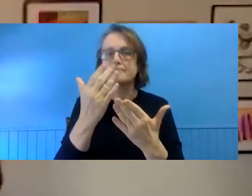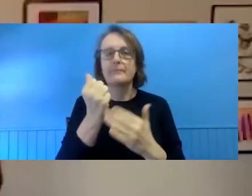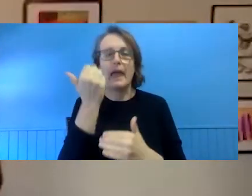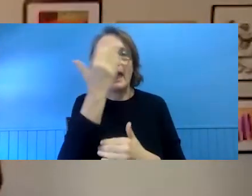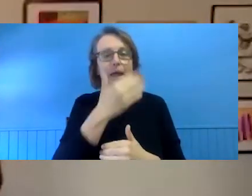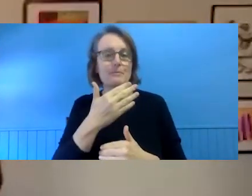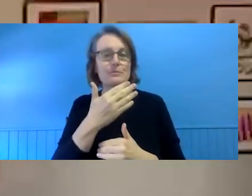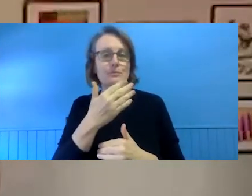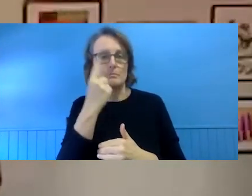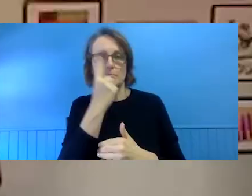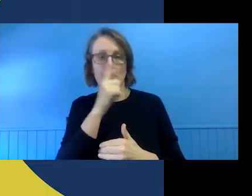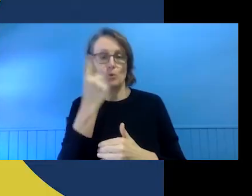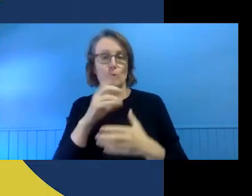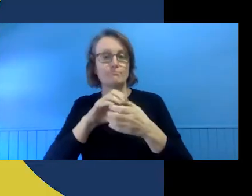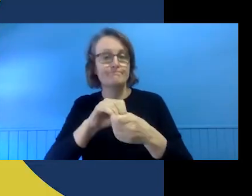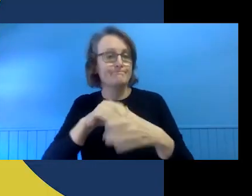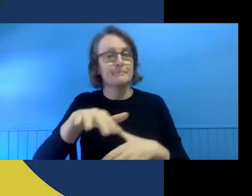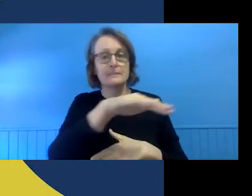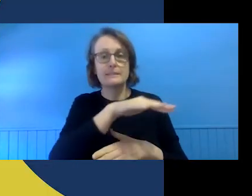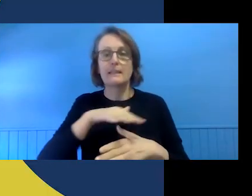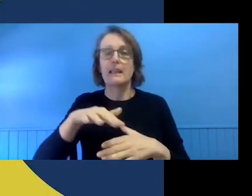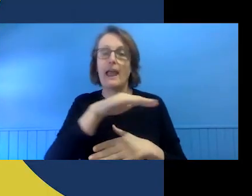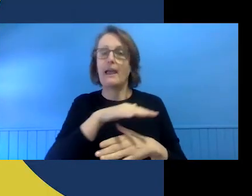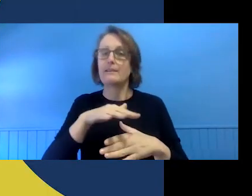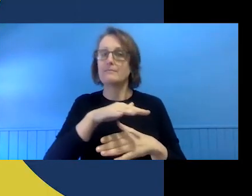owners throughout Australia and from where you are joining us from today.